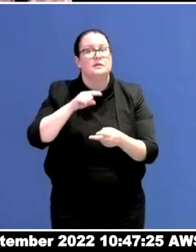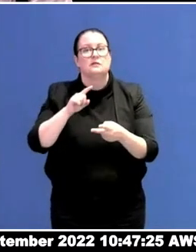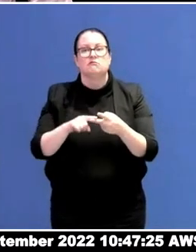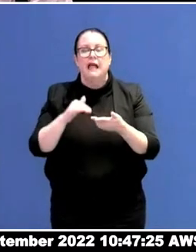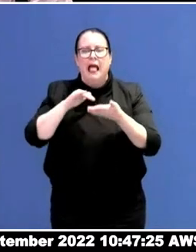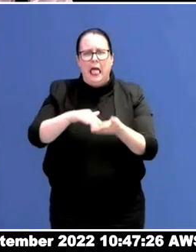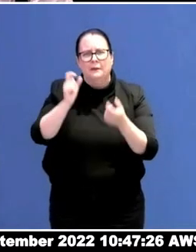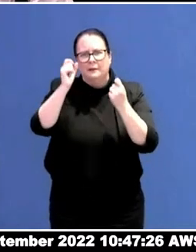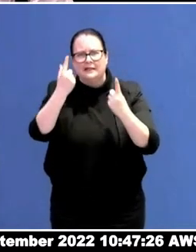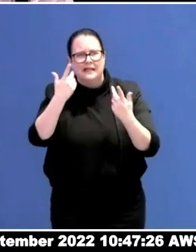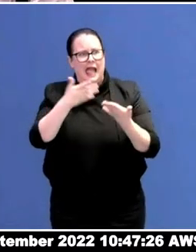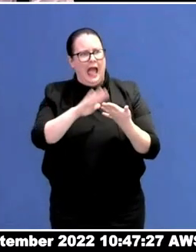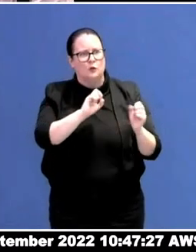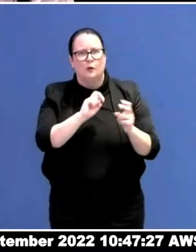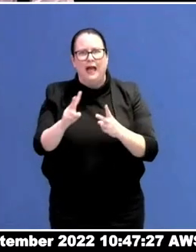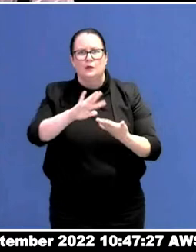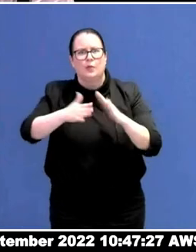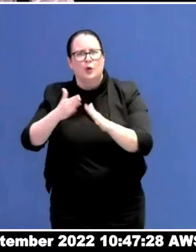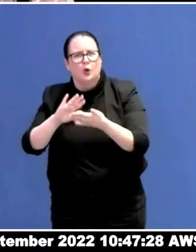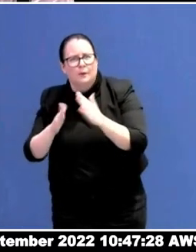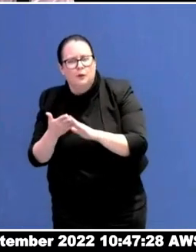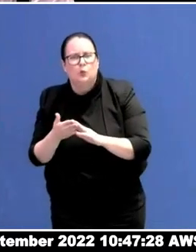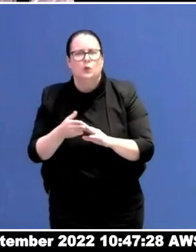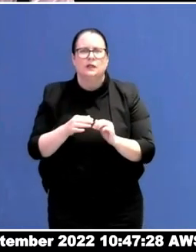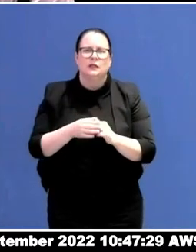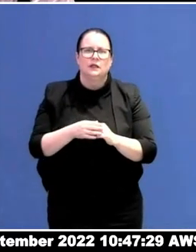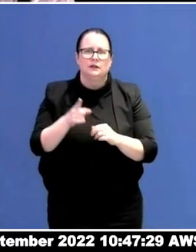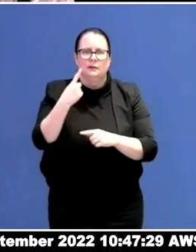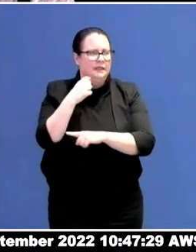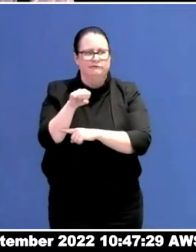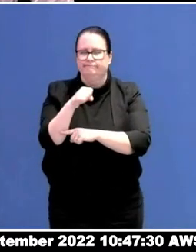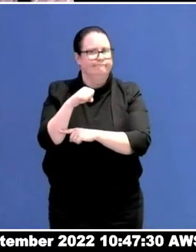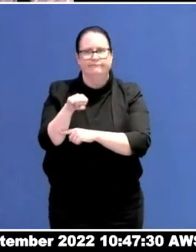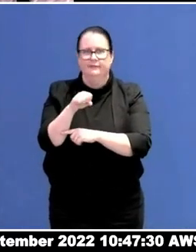him back into the community? I'm seeing there you are shaking your head, so it sounds like none of that.